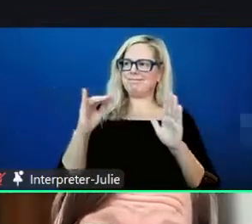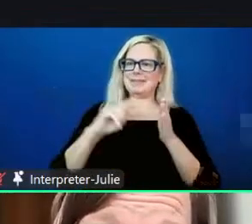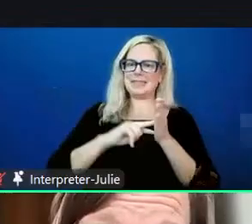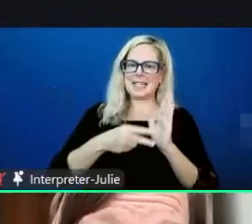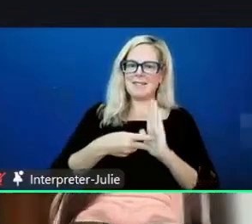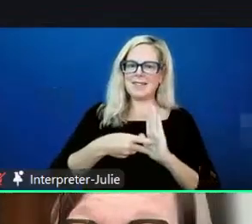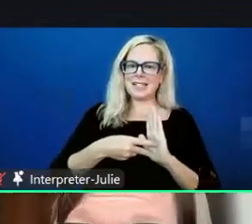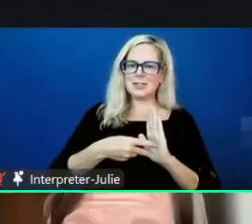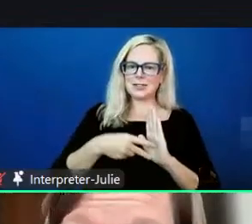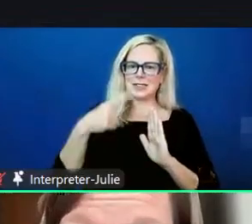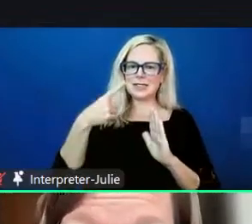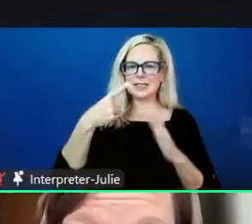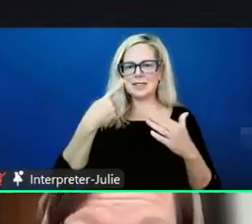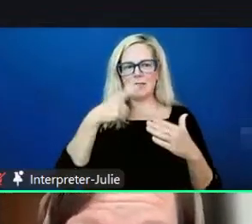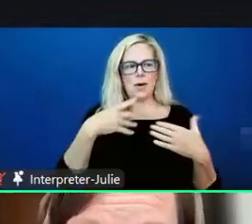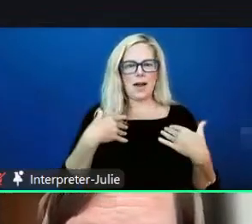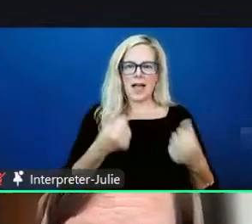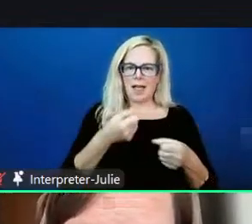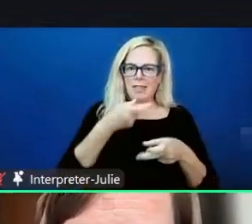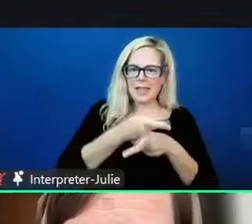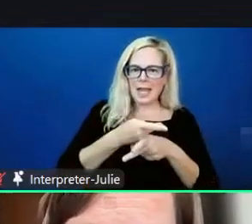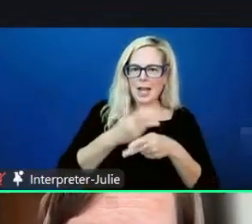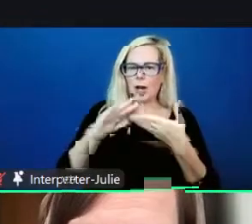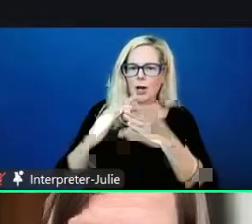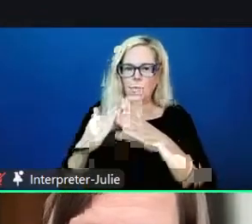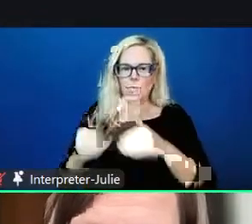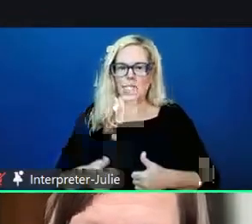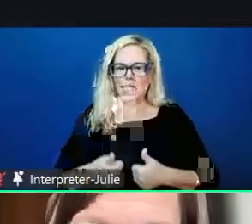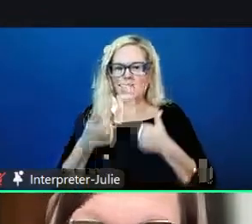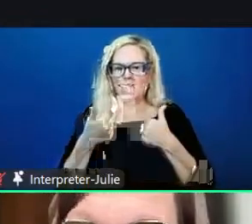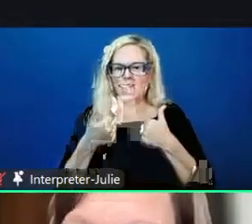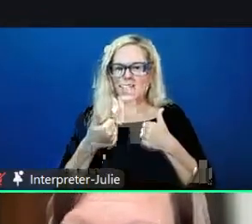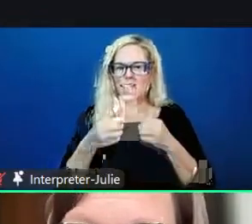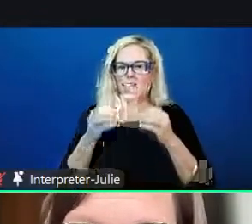there's a lot that goes into healthcare, not just the building, right?